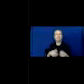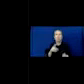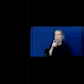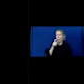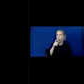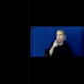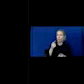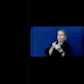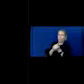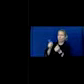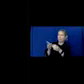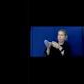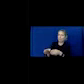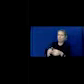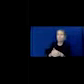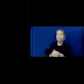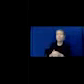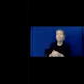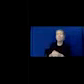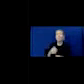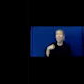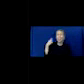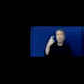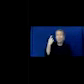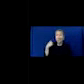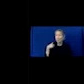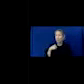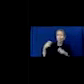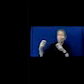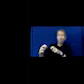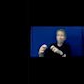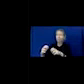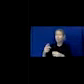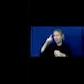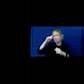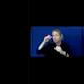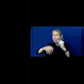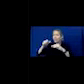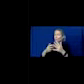We are there to brainstorm what the client would like to do employment wise, and come